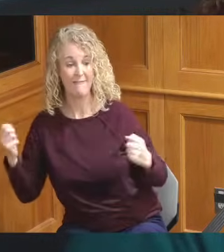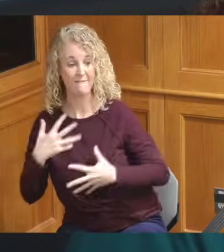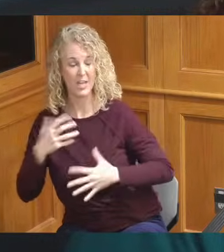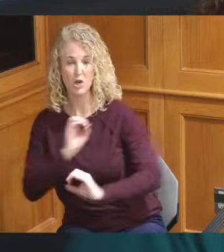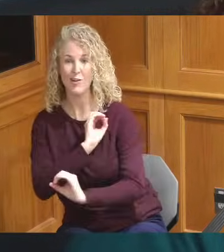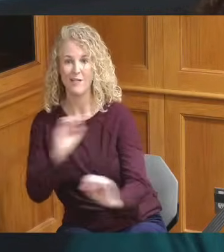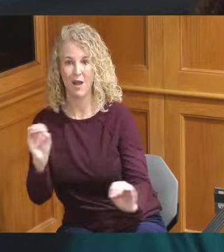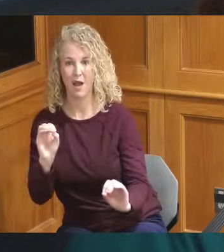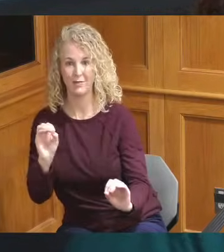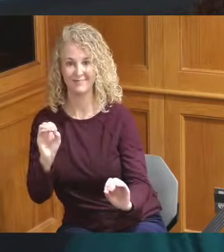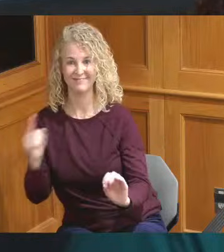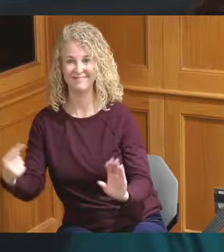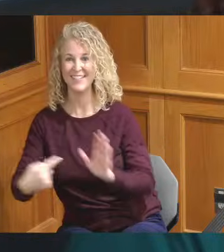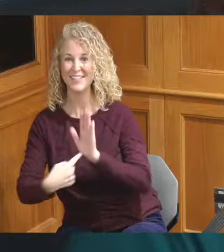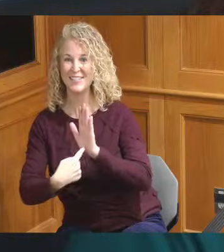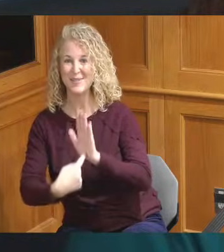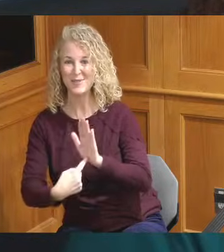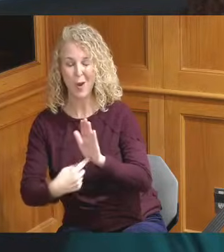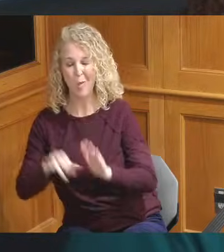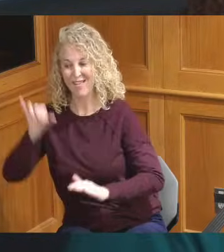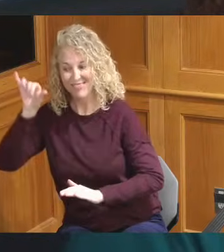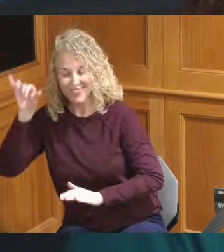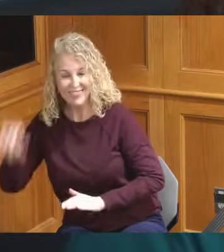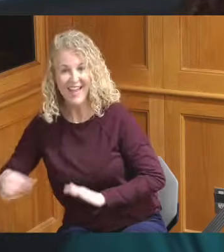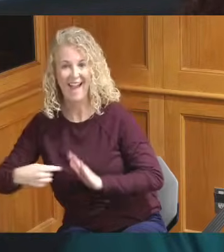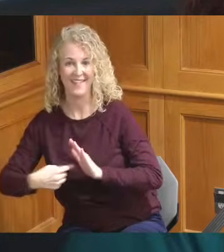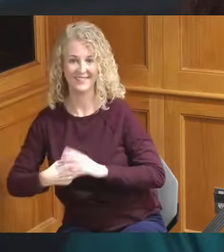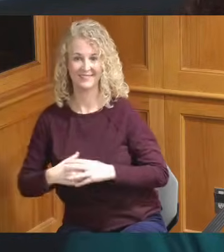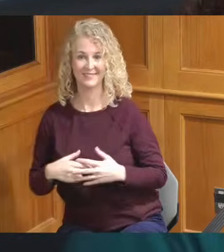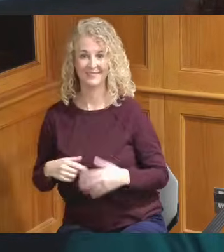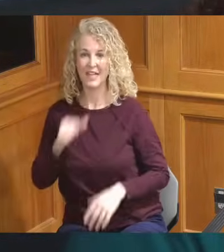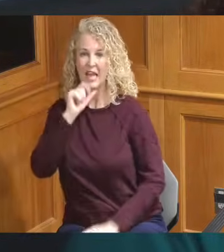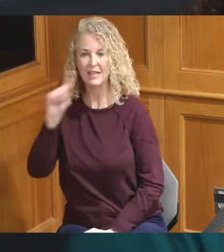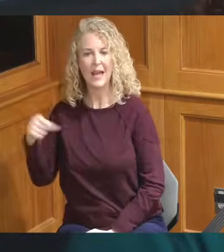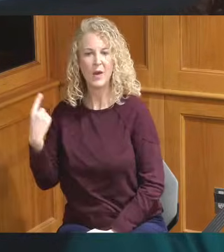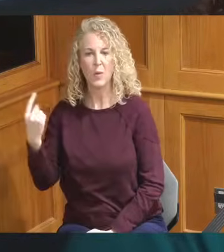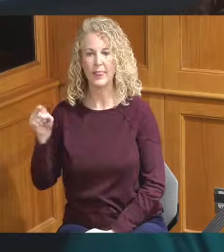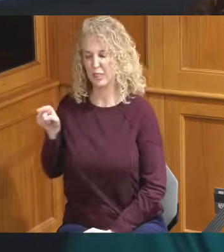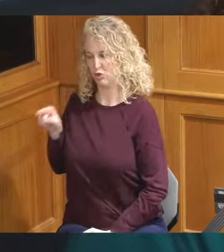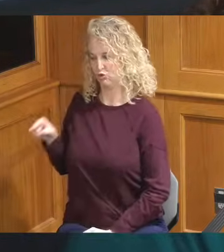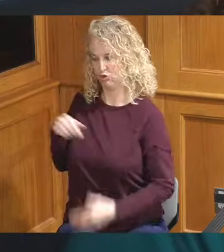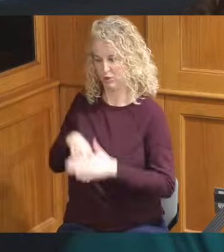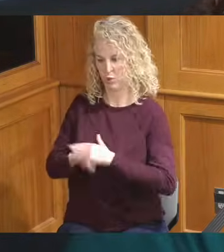and she represents what it's all about. It wasn't about just her getting in college. It wasn't about